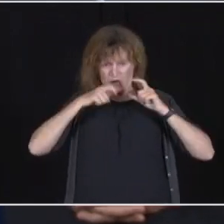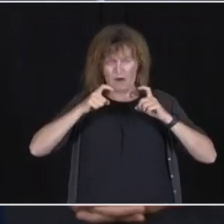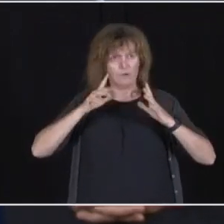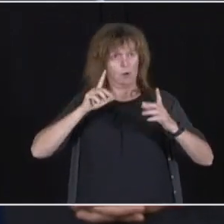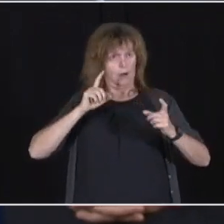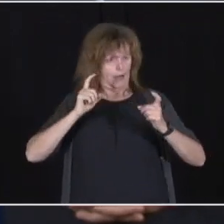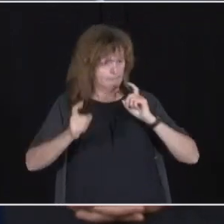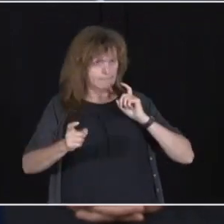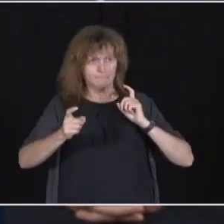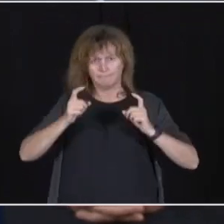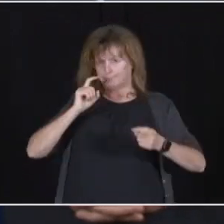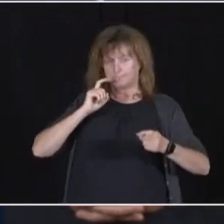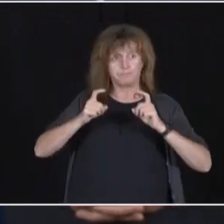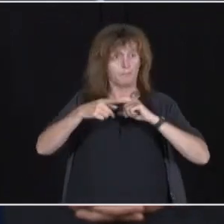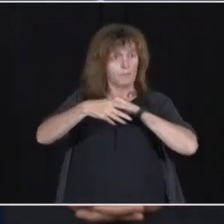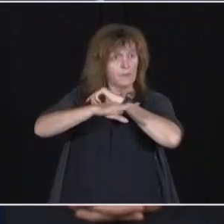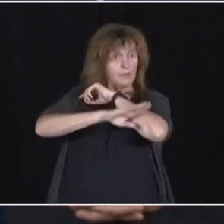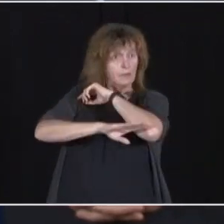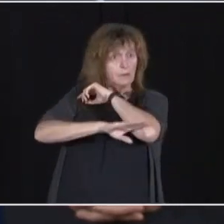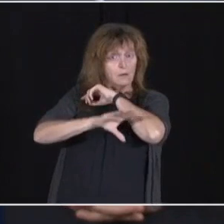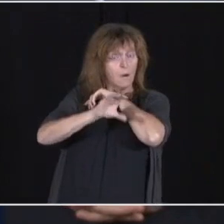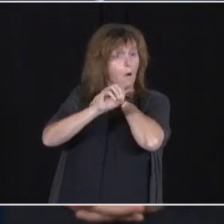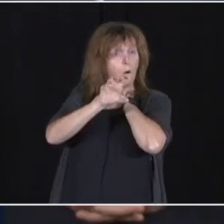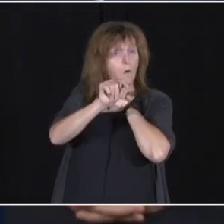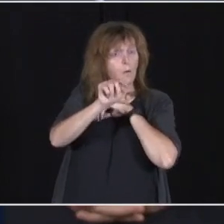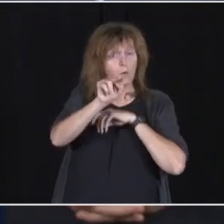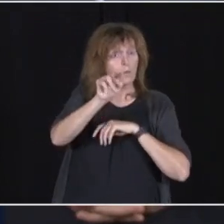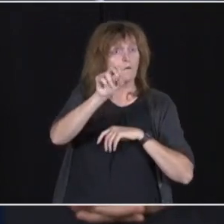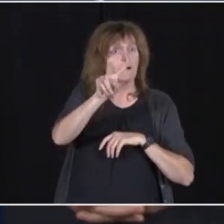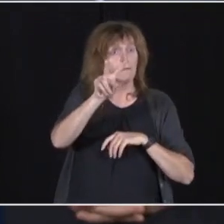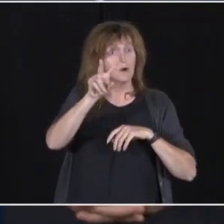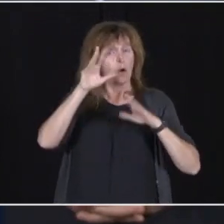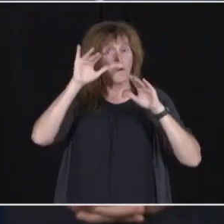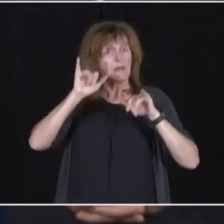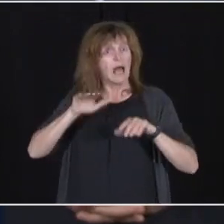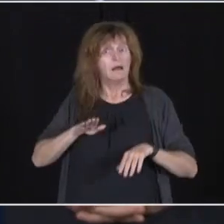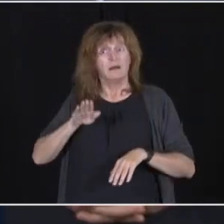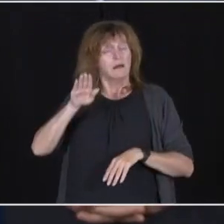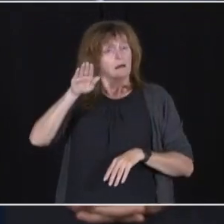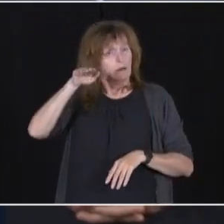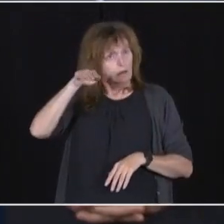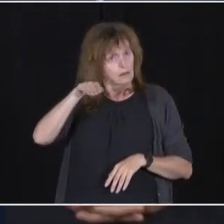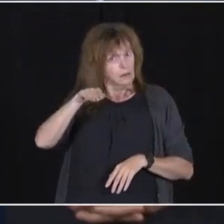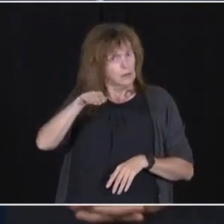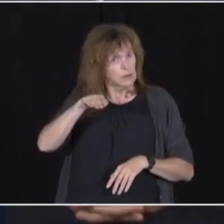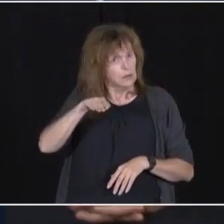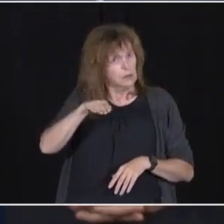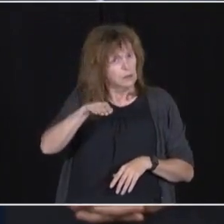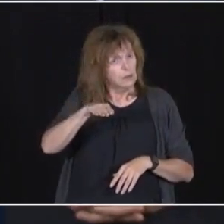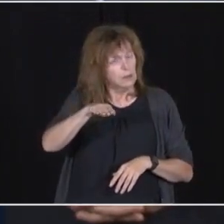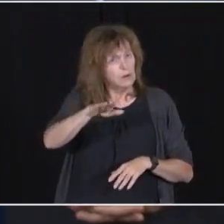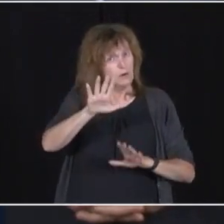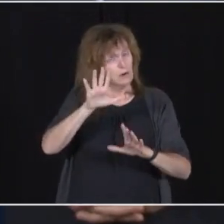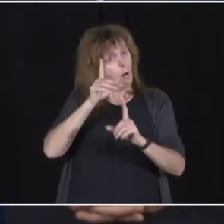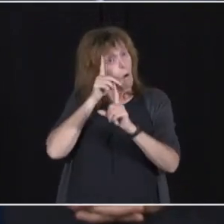And they said hey, that is what we are pushing at our board. And we'd is how to adapt and try to get through this.